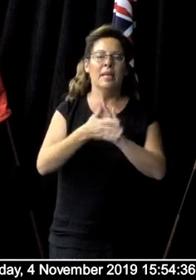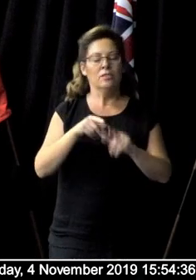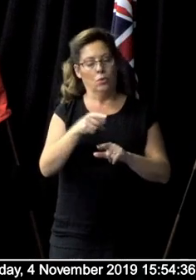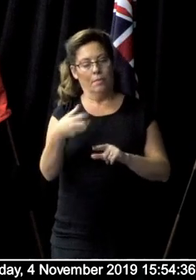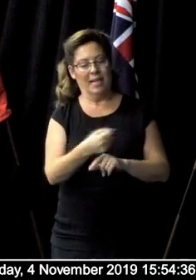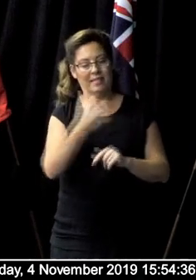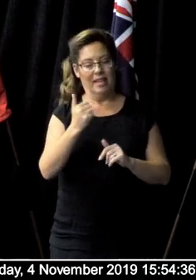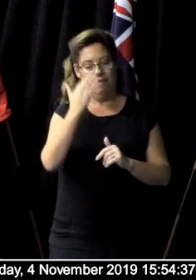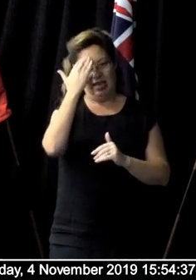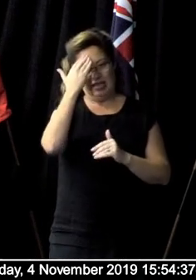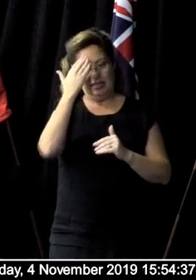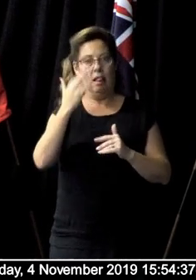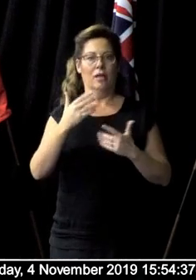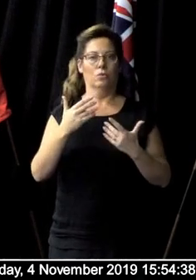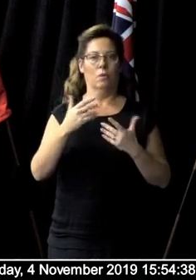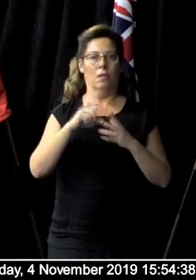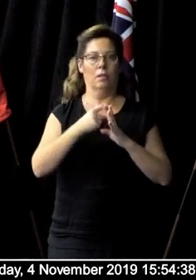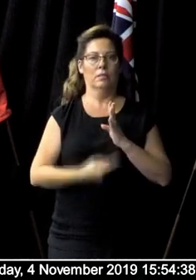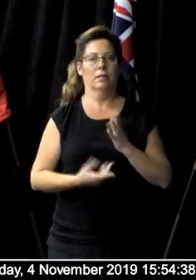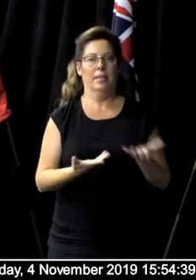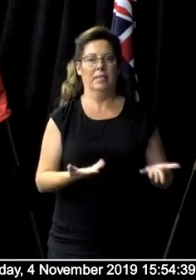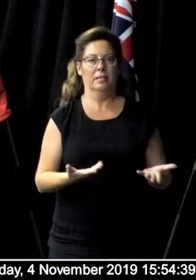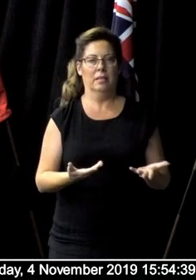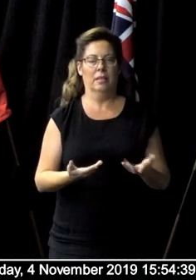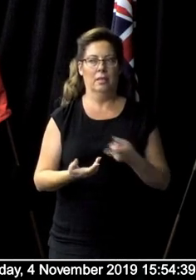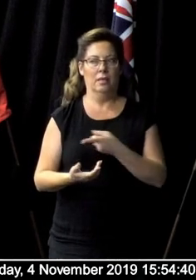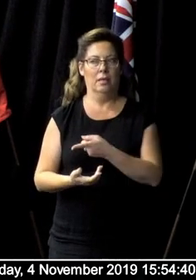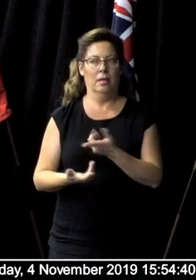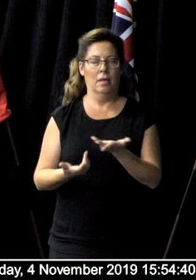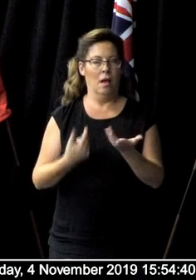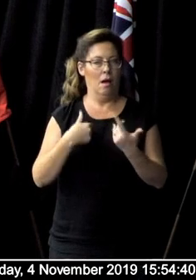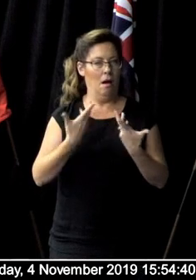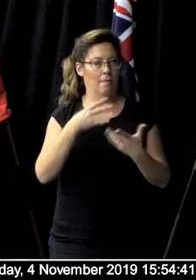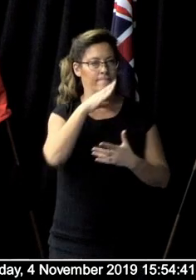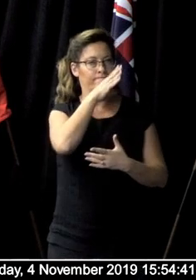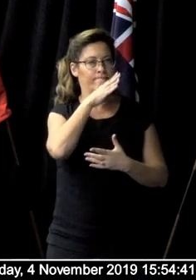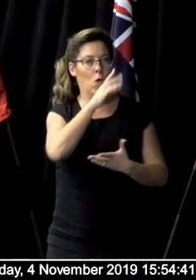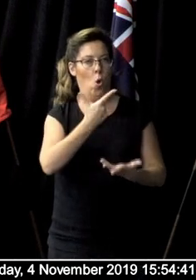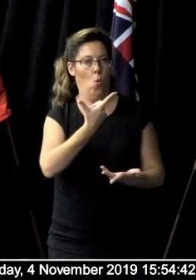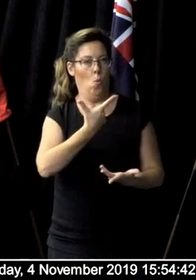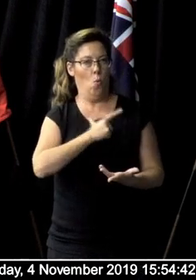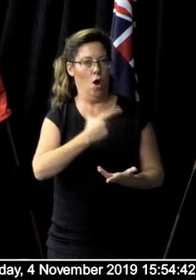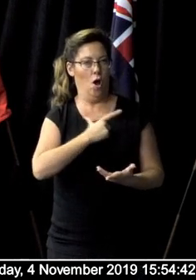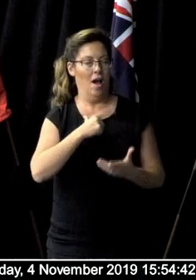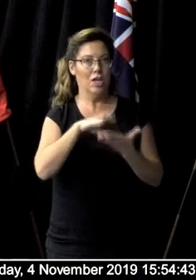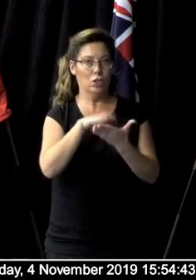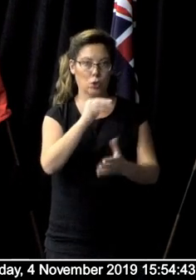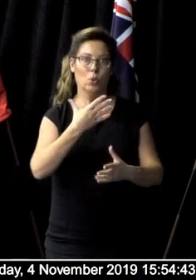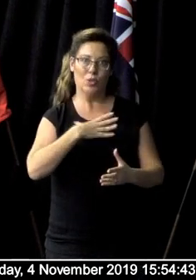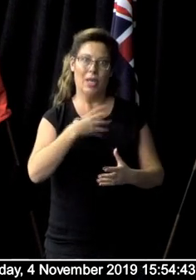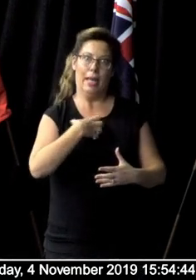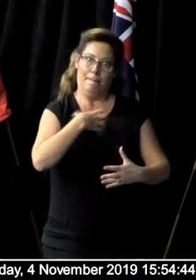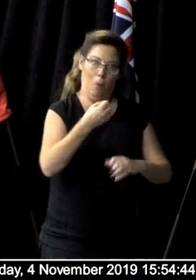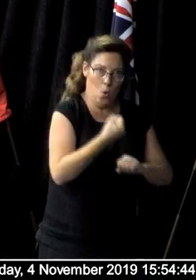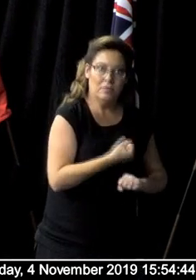why students who need more from the education system would be relegated to a